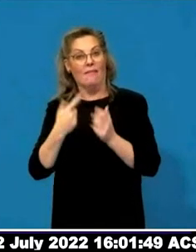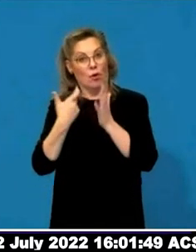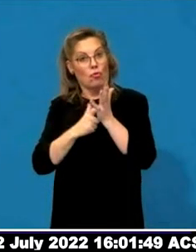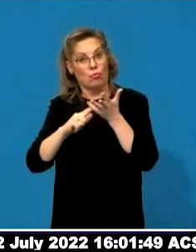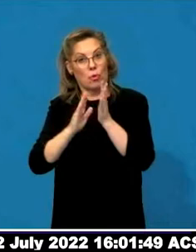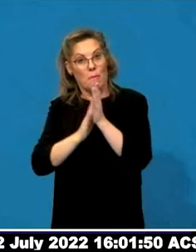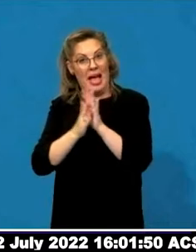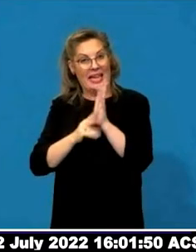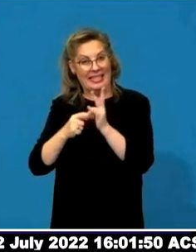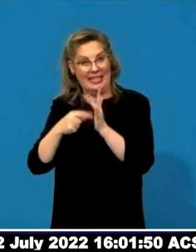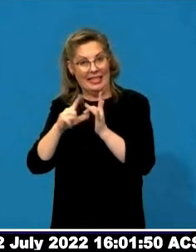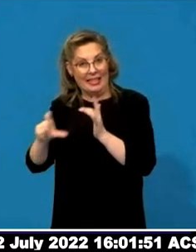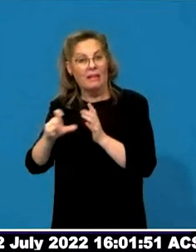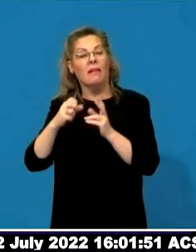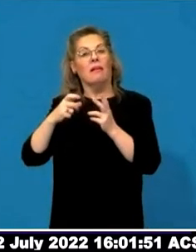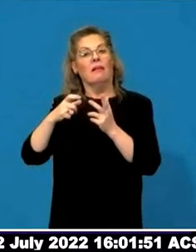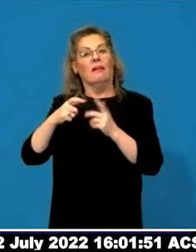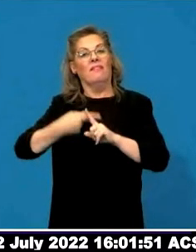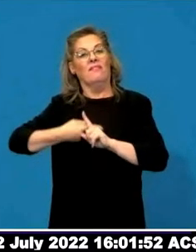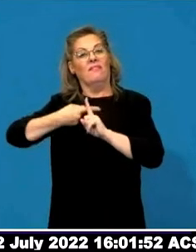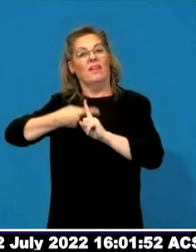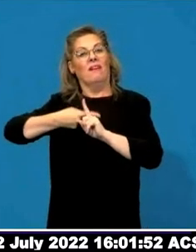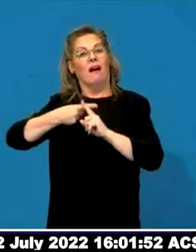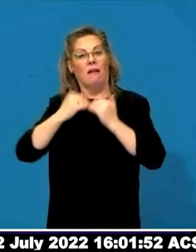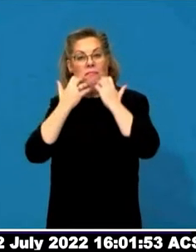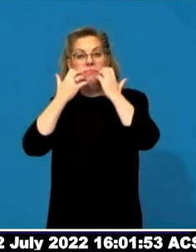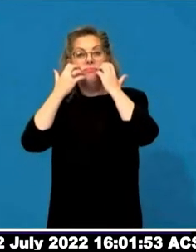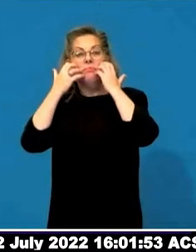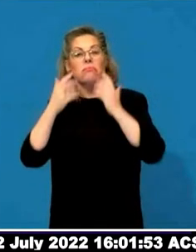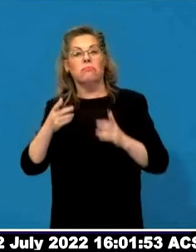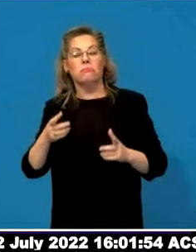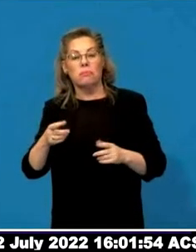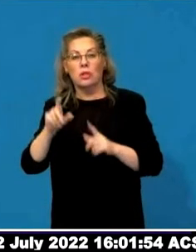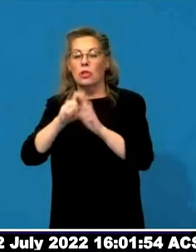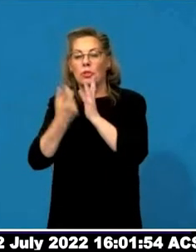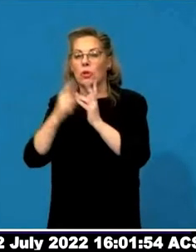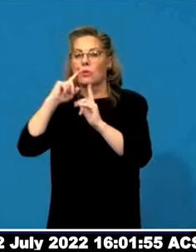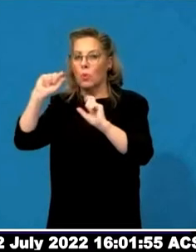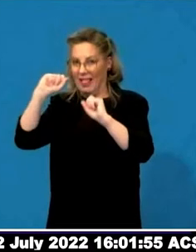Yeah. And that's it. And he was one of the first people in the Torres Strait